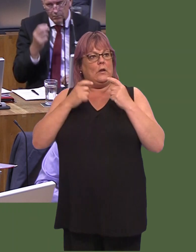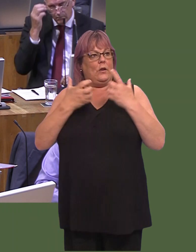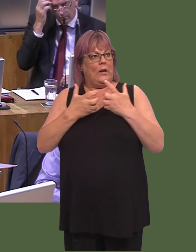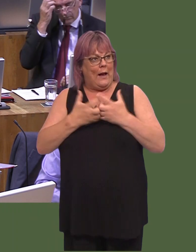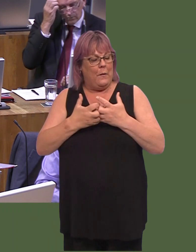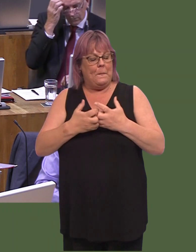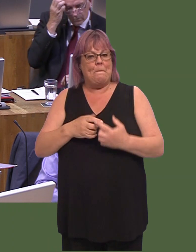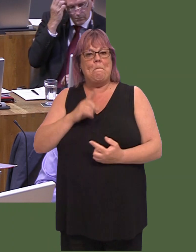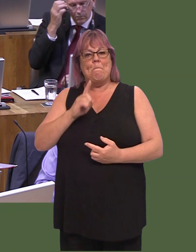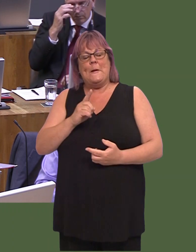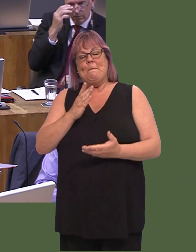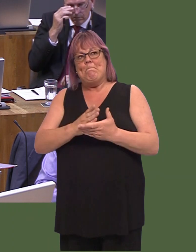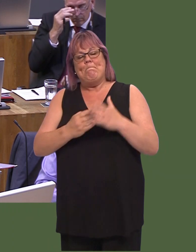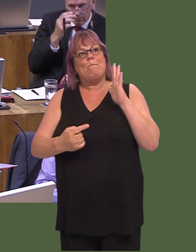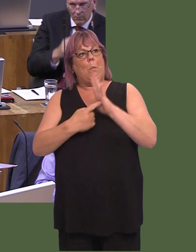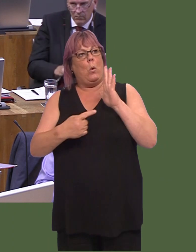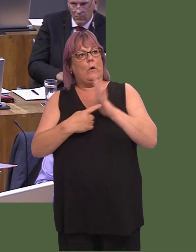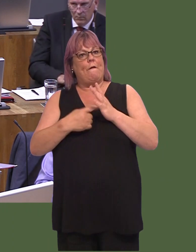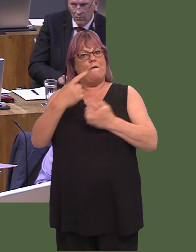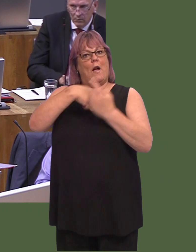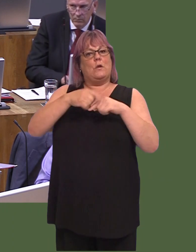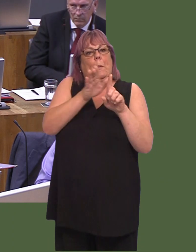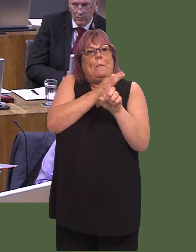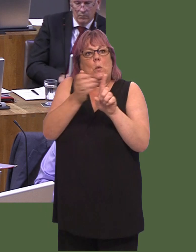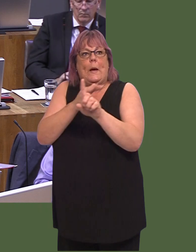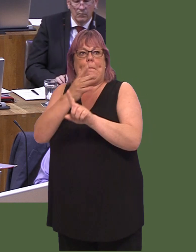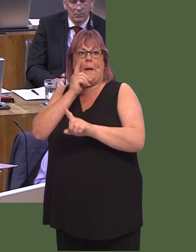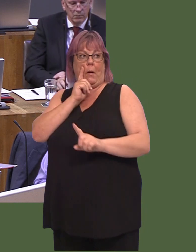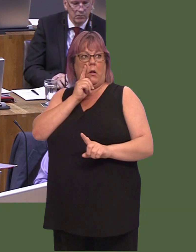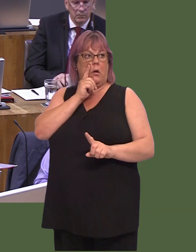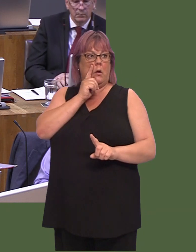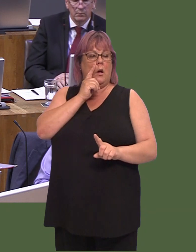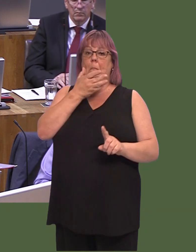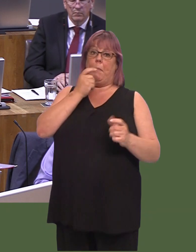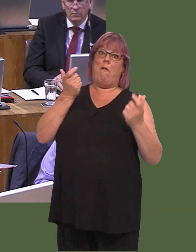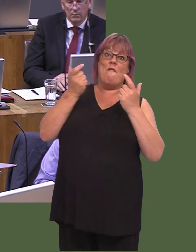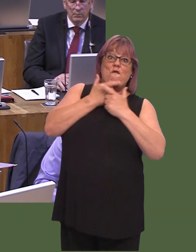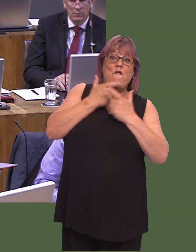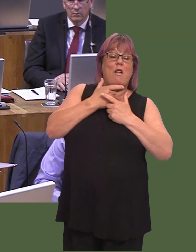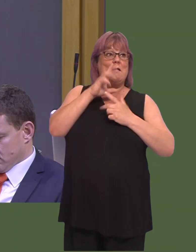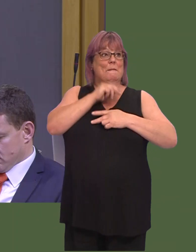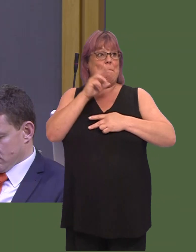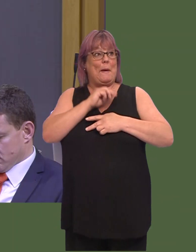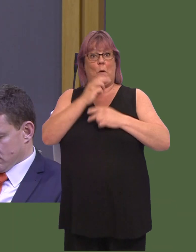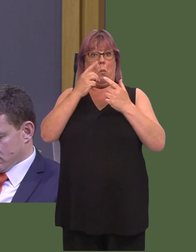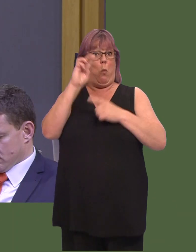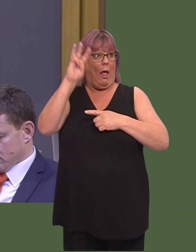mwyn gwneud yn siwr eu bod nhw'n gallu cael sbri yn yr iaith Gymraeg. Y Llywydd / The Llywydd: Andrew R.T. Davies.